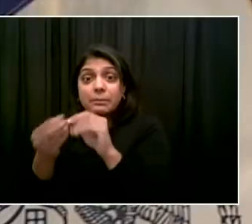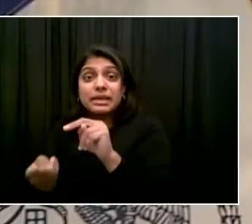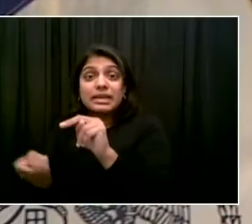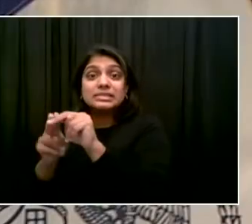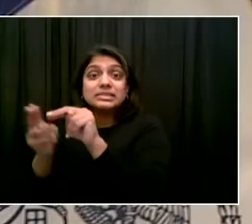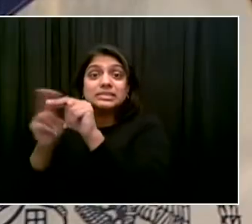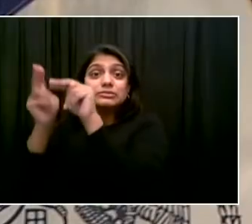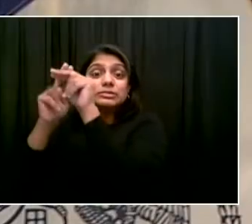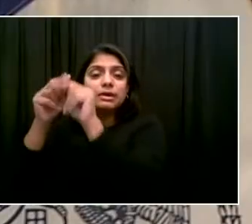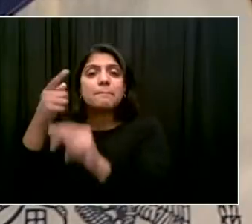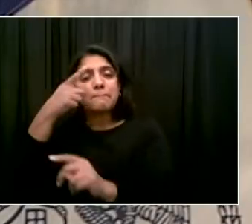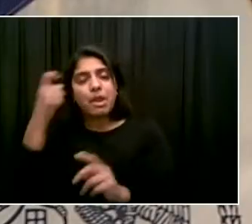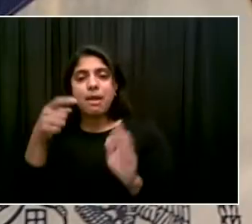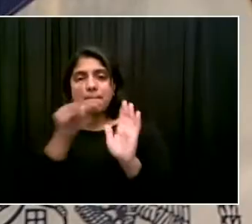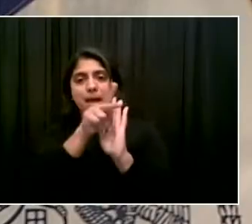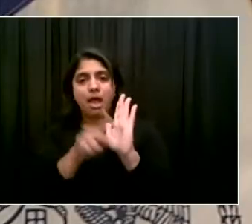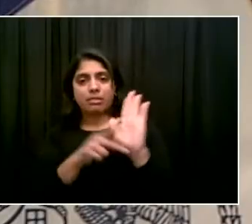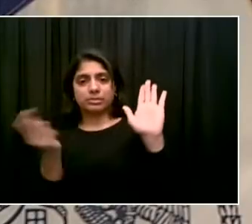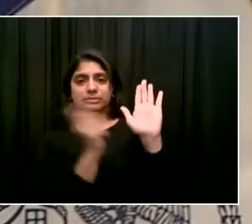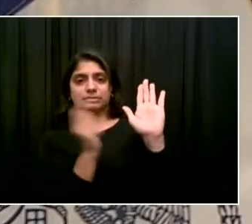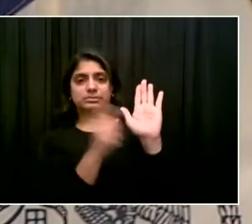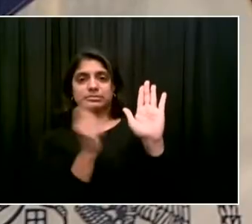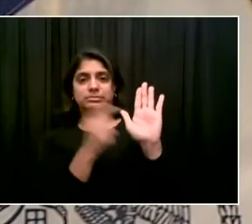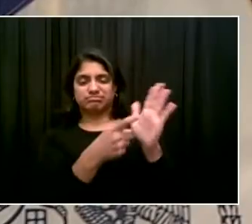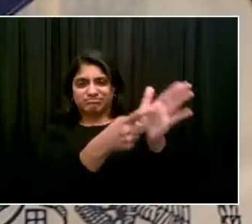THE PEOPLE ON VACCINATION PEOPLE